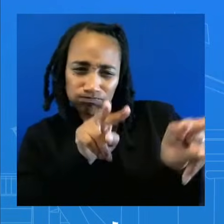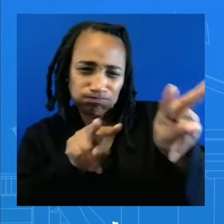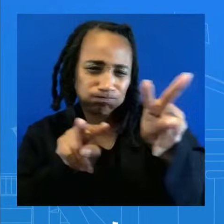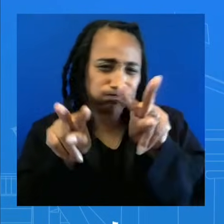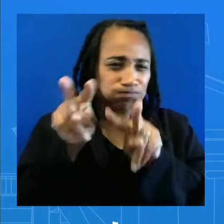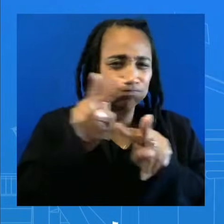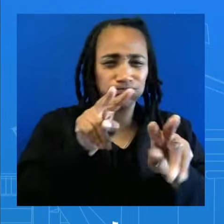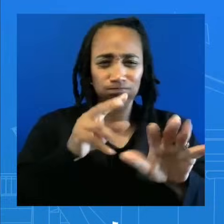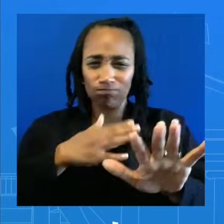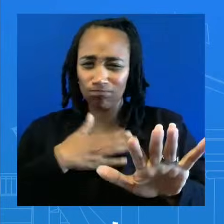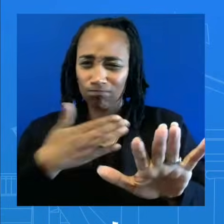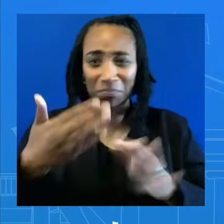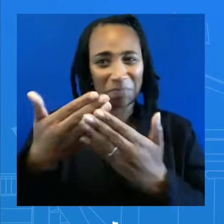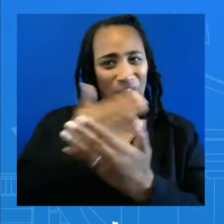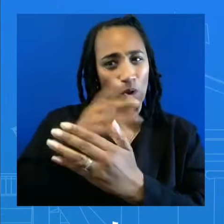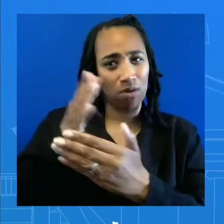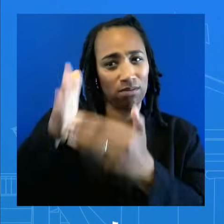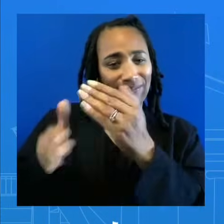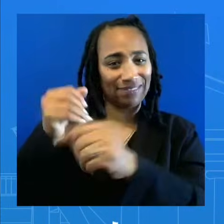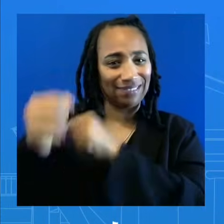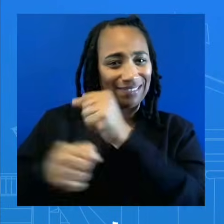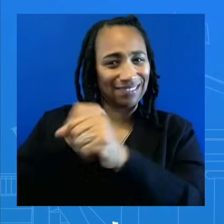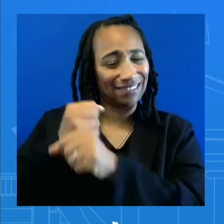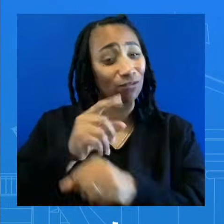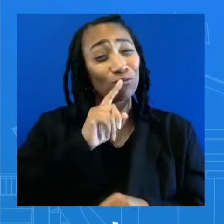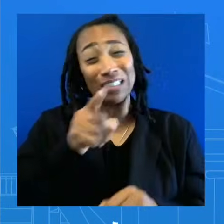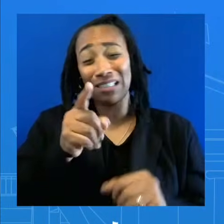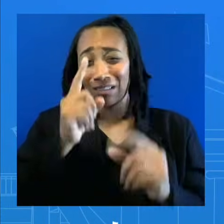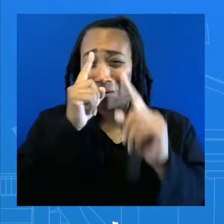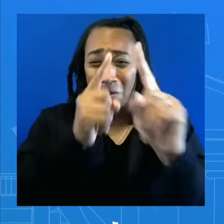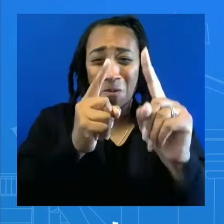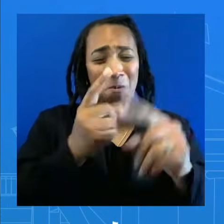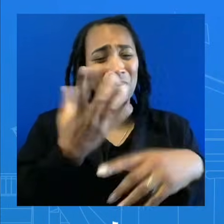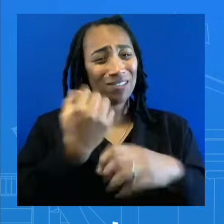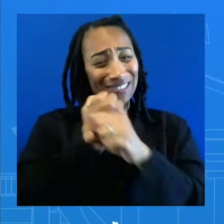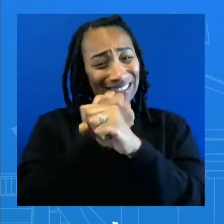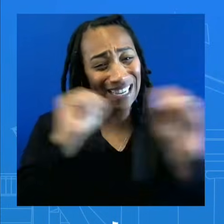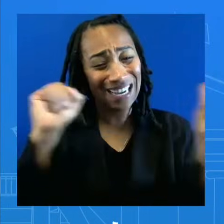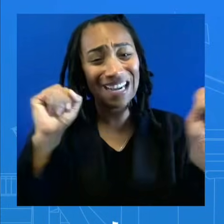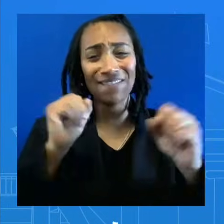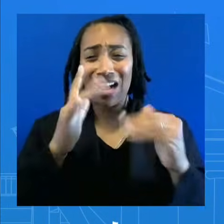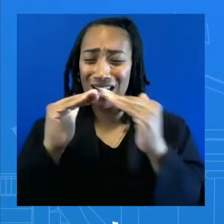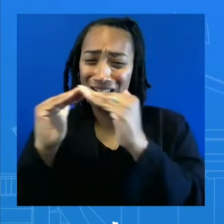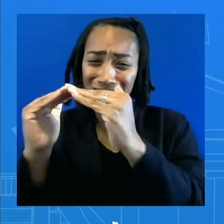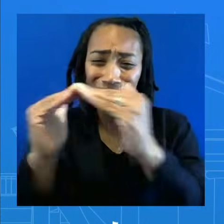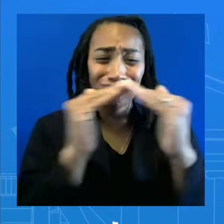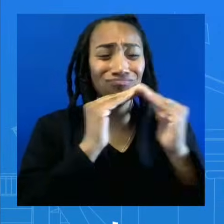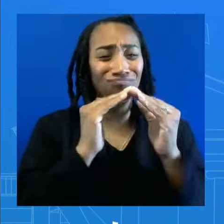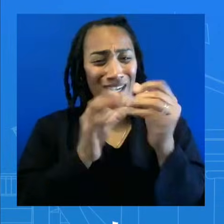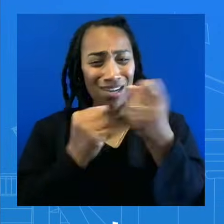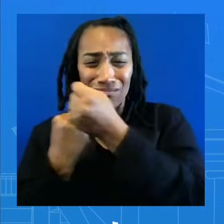promote public safety, support rehab and reentry, and provide meaningful second chances.